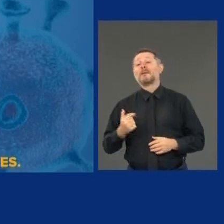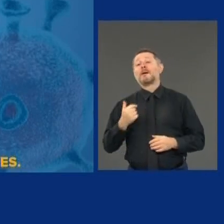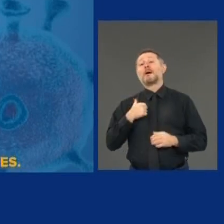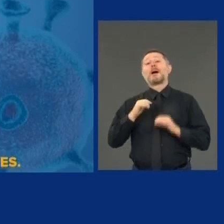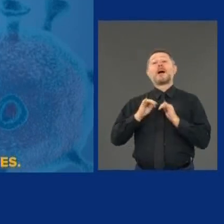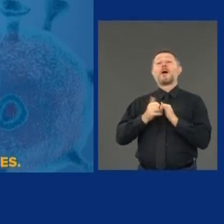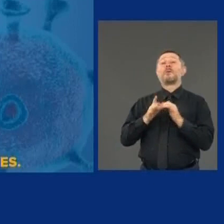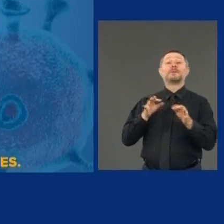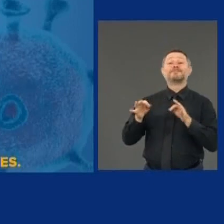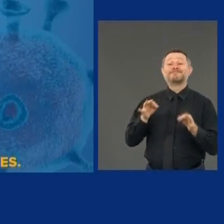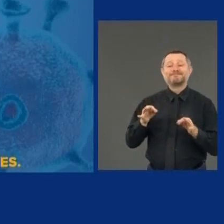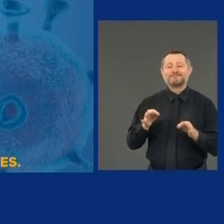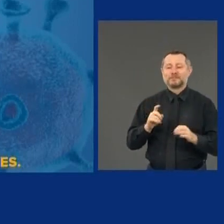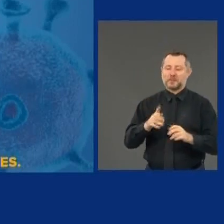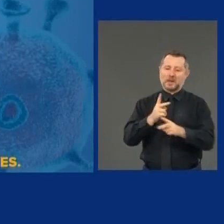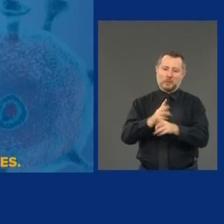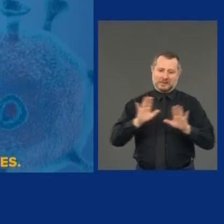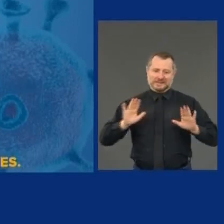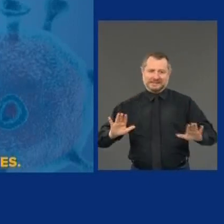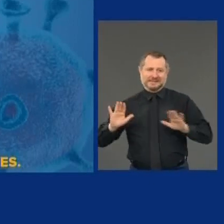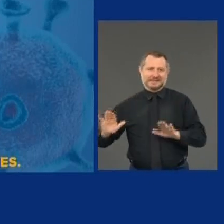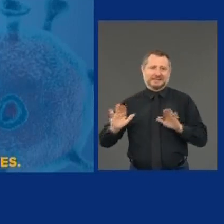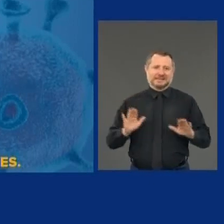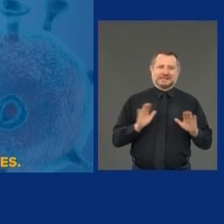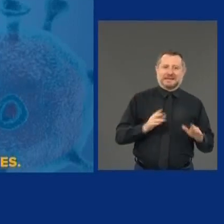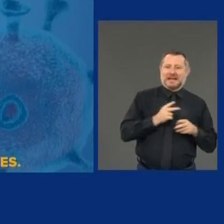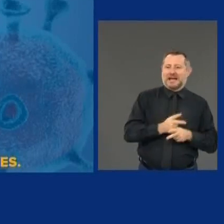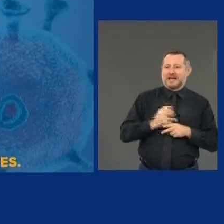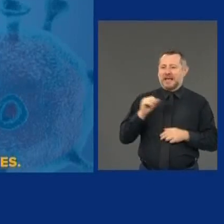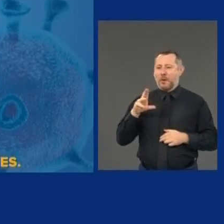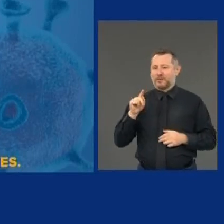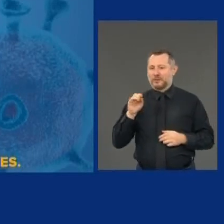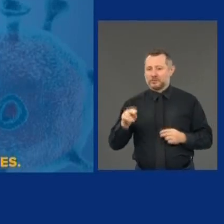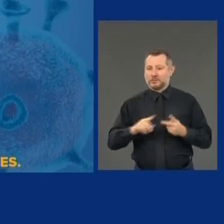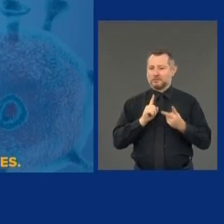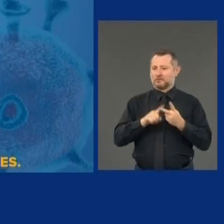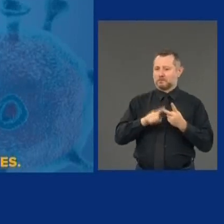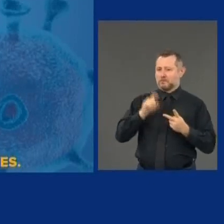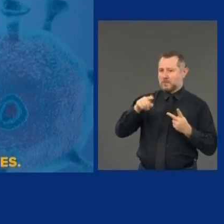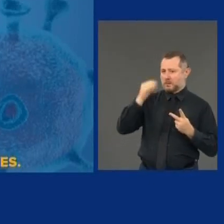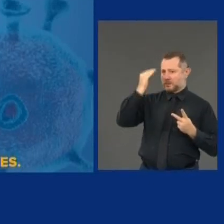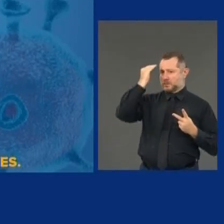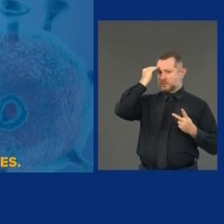AND IN THIS OVERALL SITUATION, I DON'T KNOW HOW TO SAY IT.